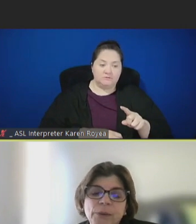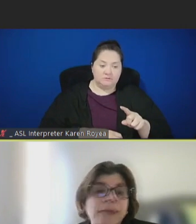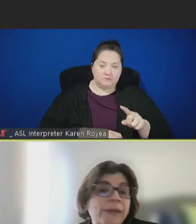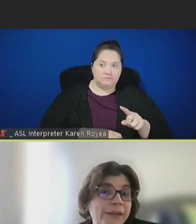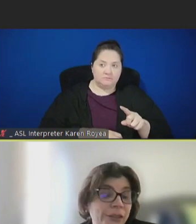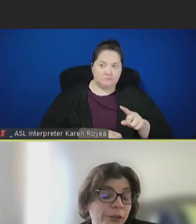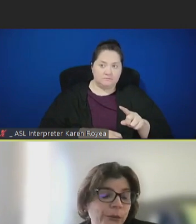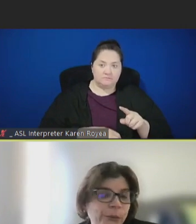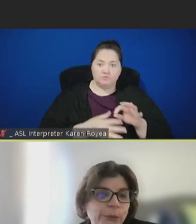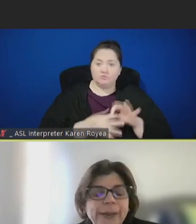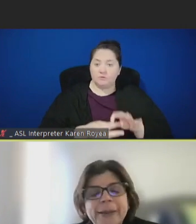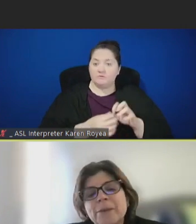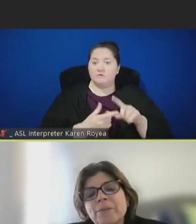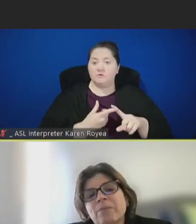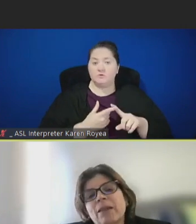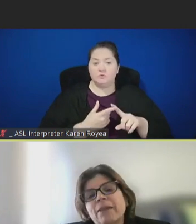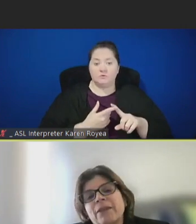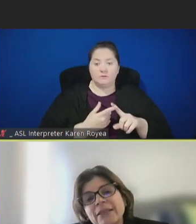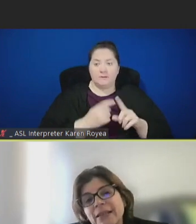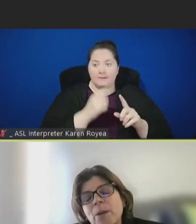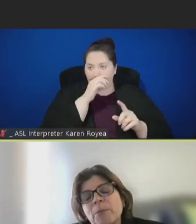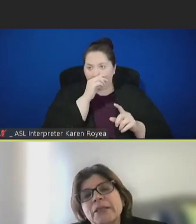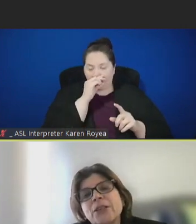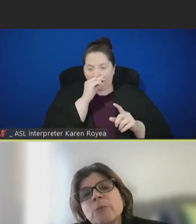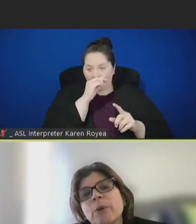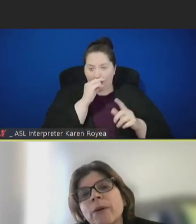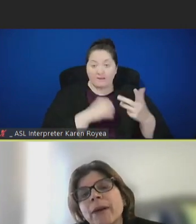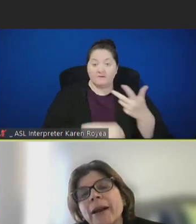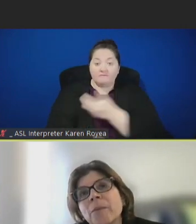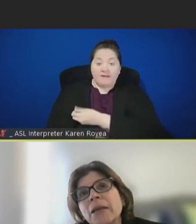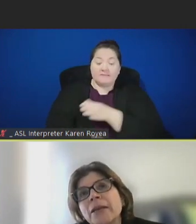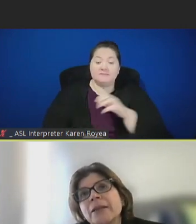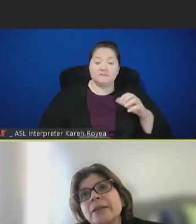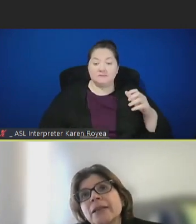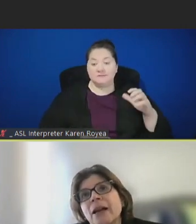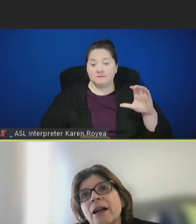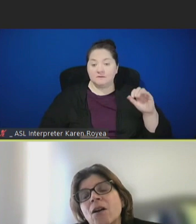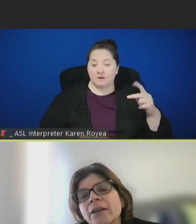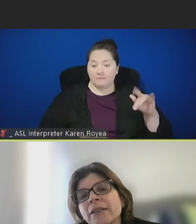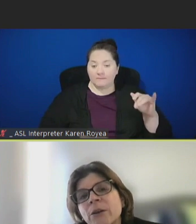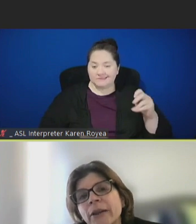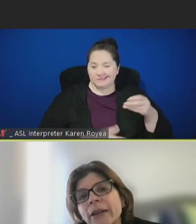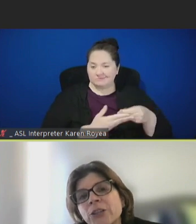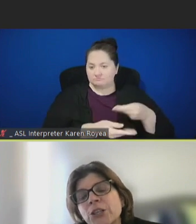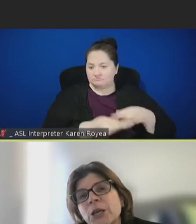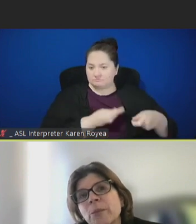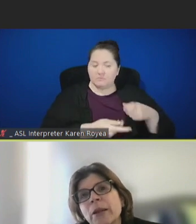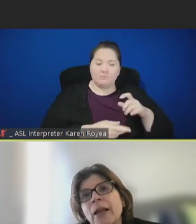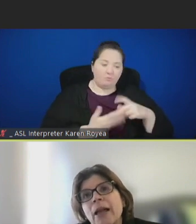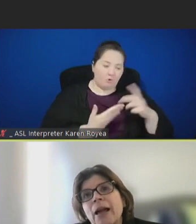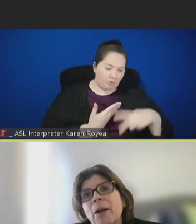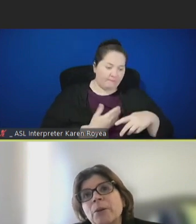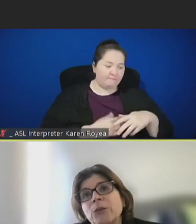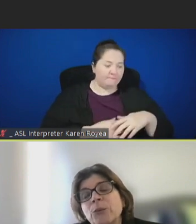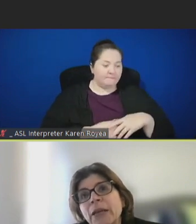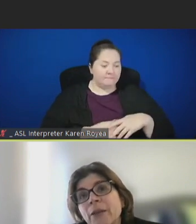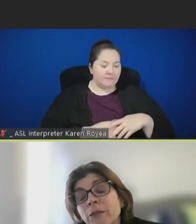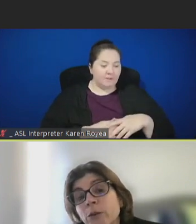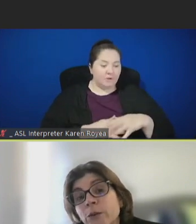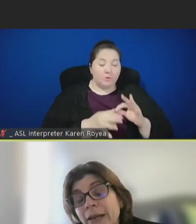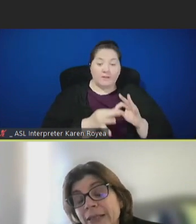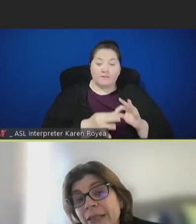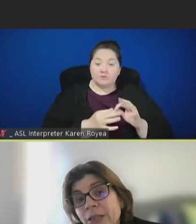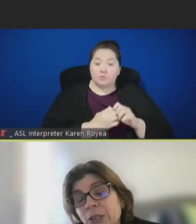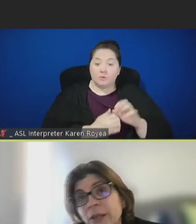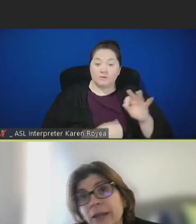relevant to The vaccine compensation program is a relationship between the flu vaccination